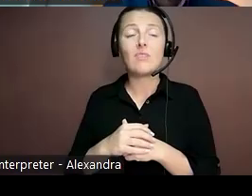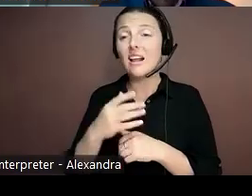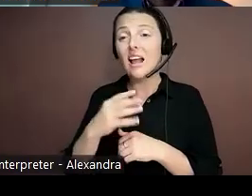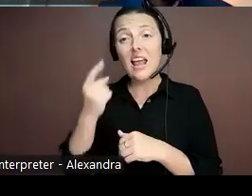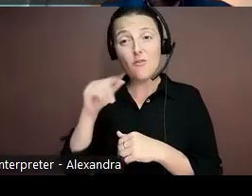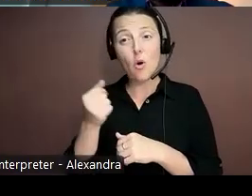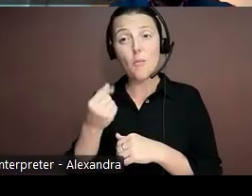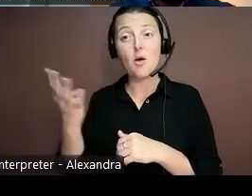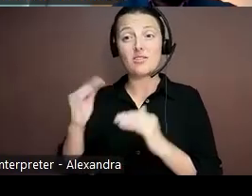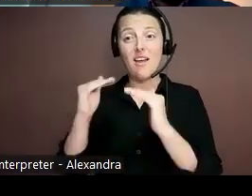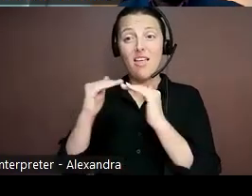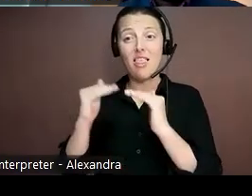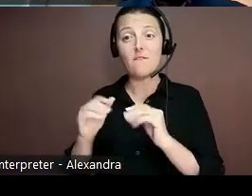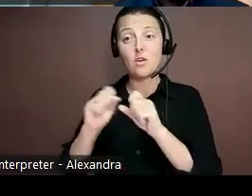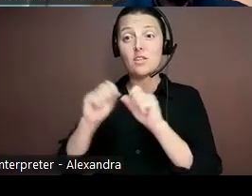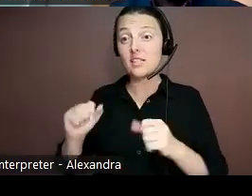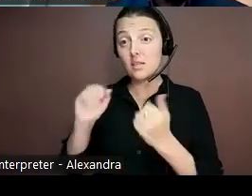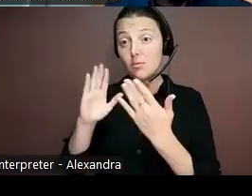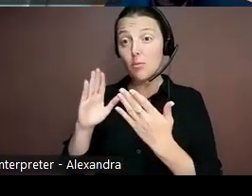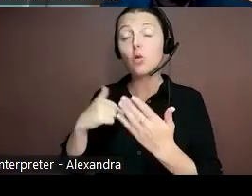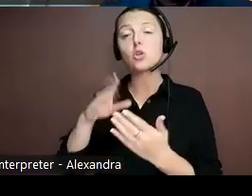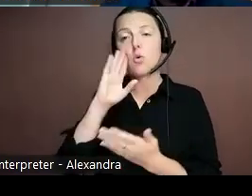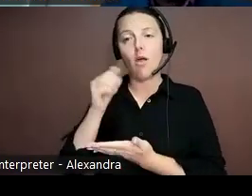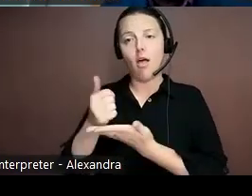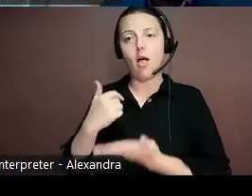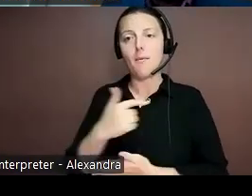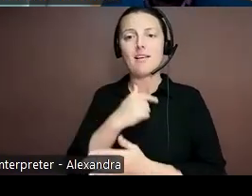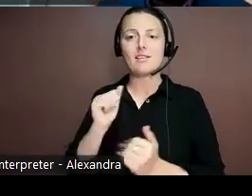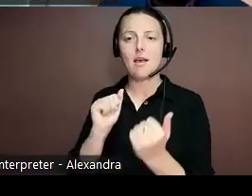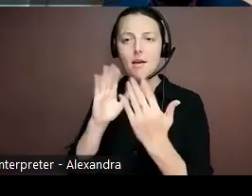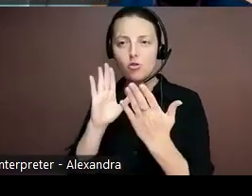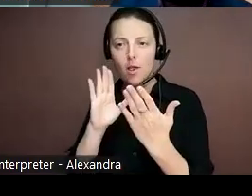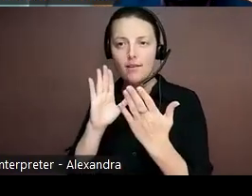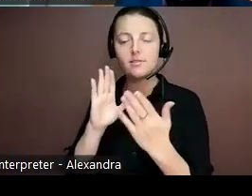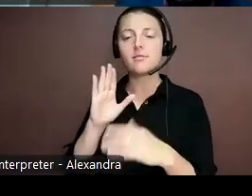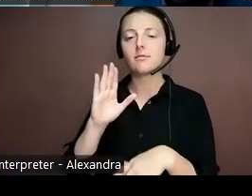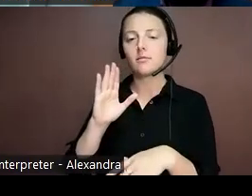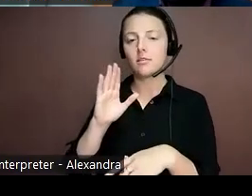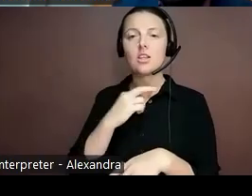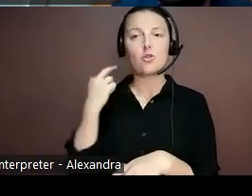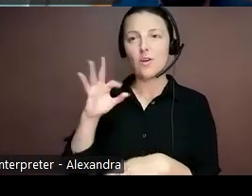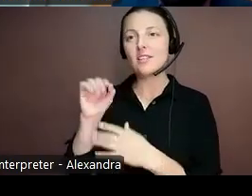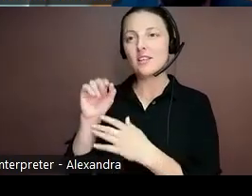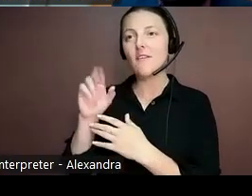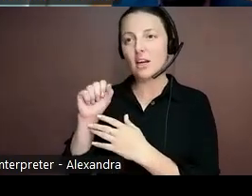us address those modifiable risk factors So, I'm going to stop here. Um, uh, hopefully, uh, this